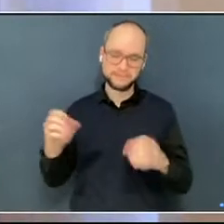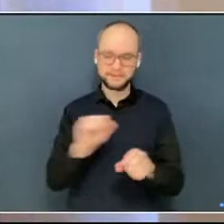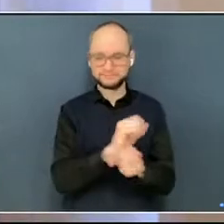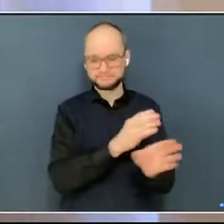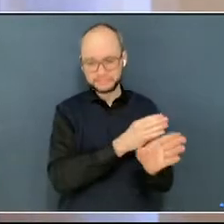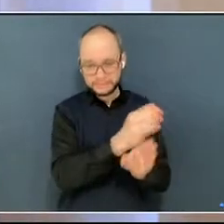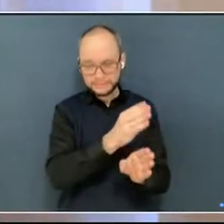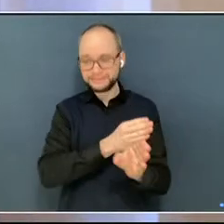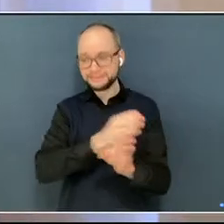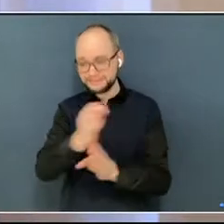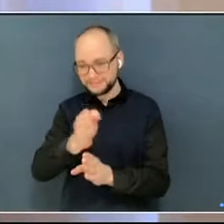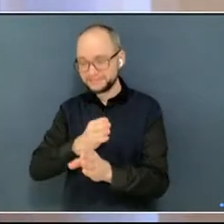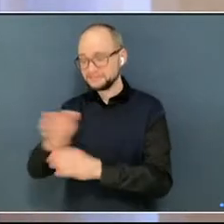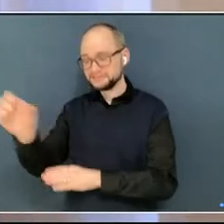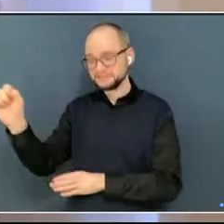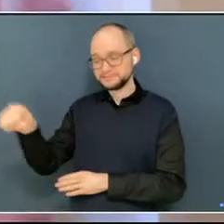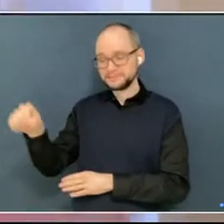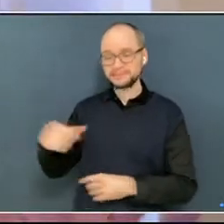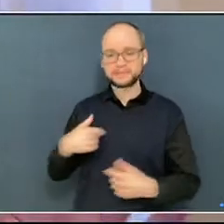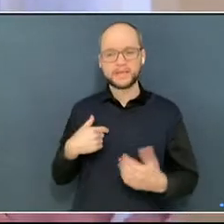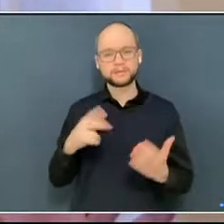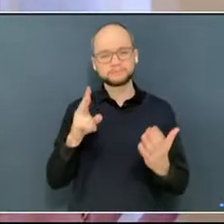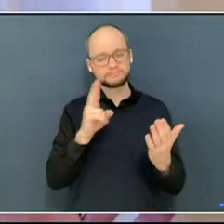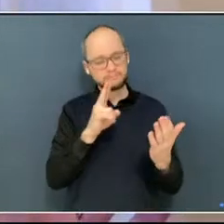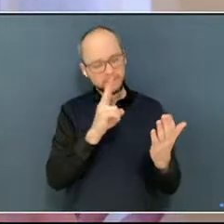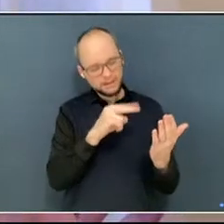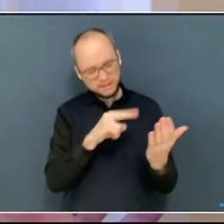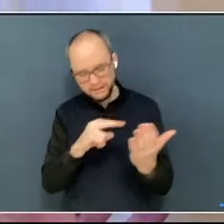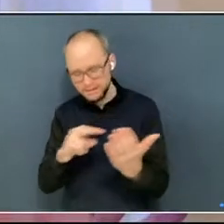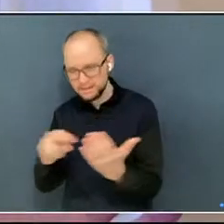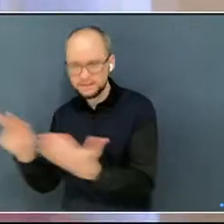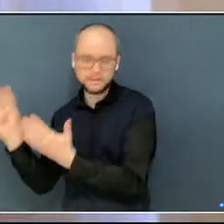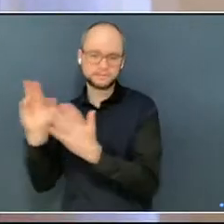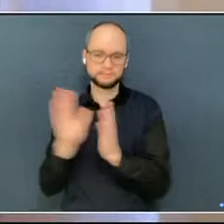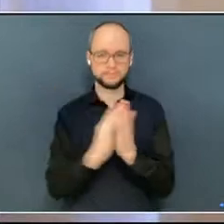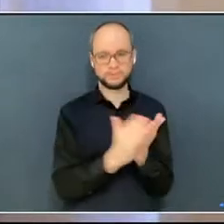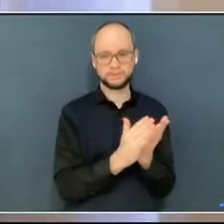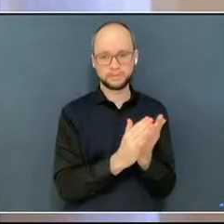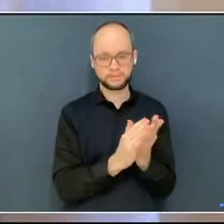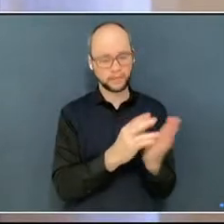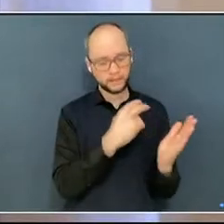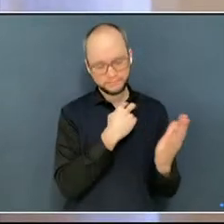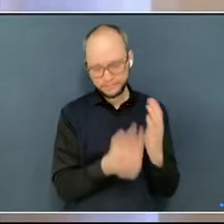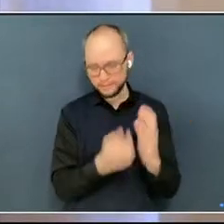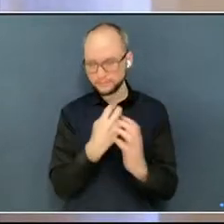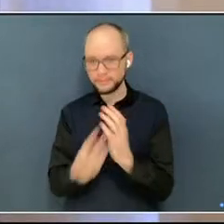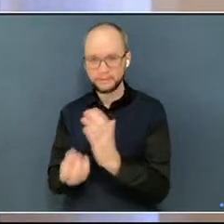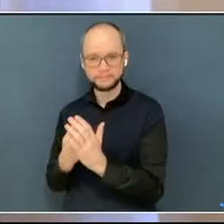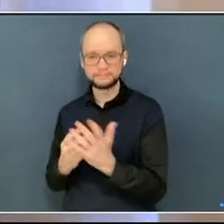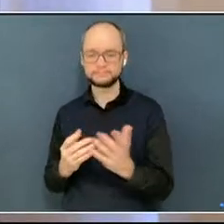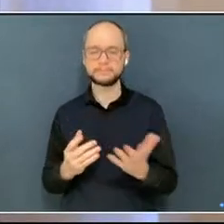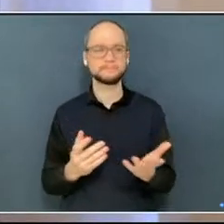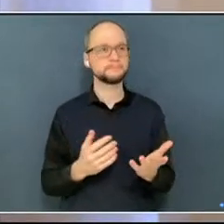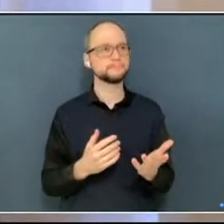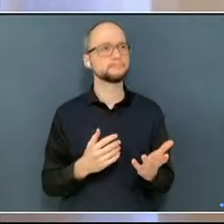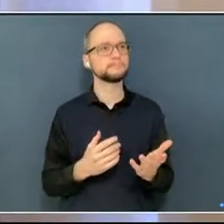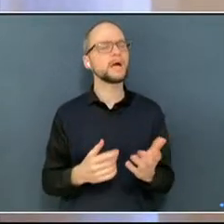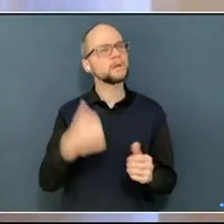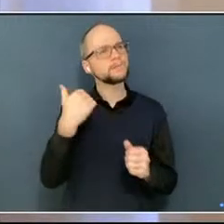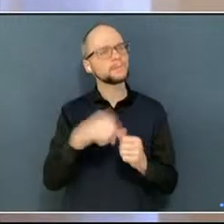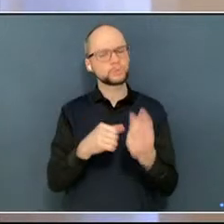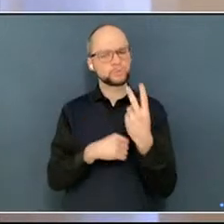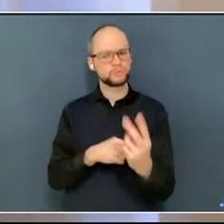I read all kinds of books. I remember reading two books in particular at the Hartford public